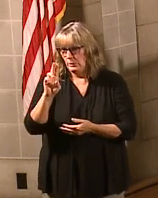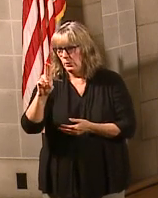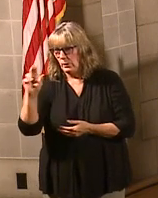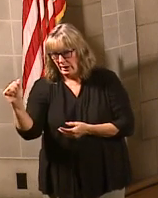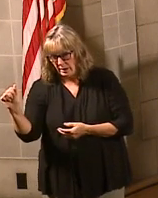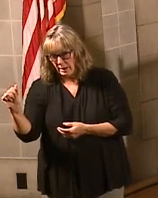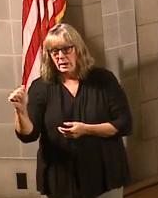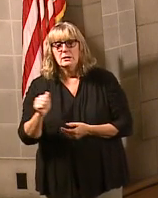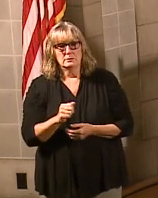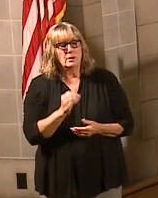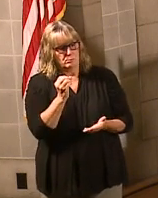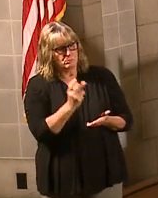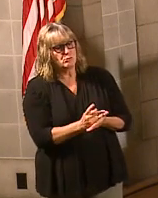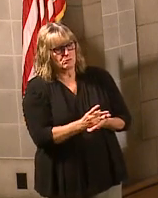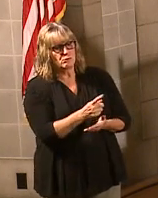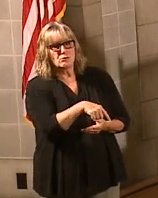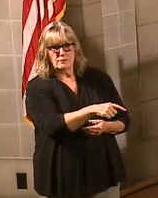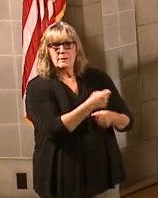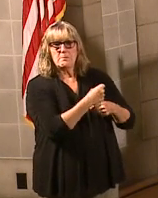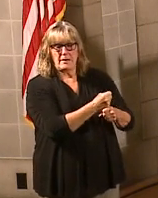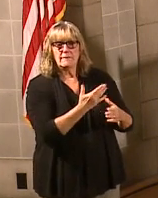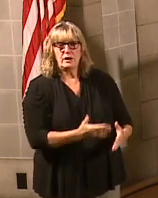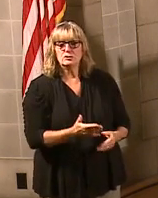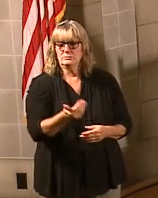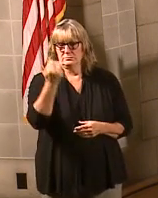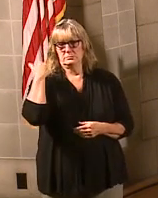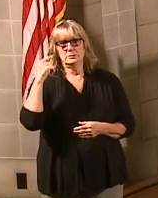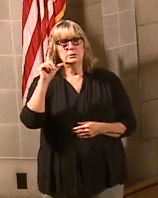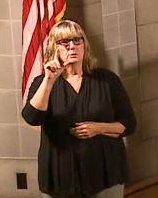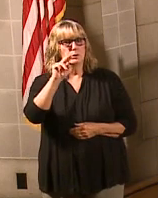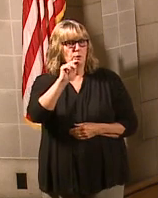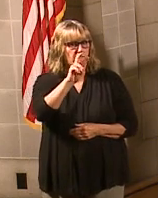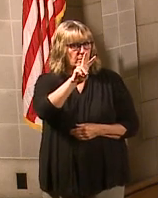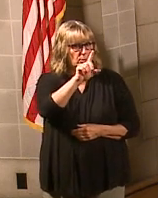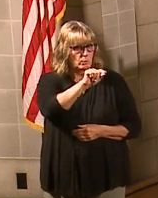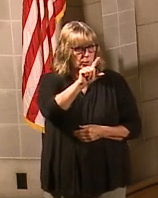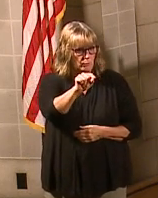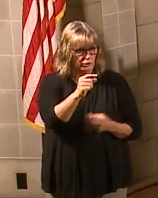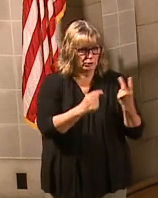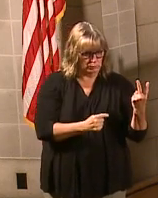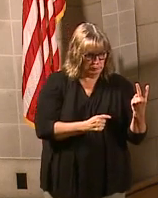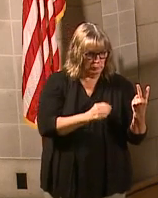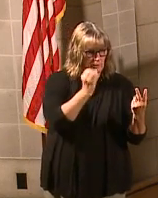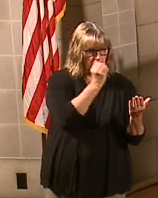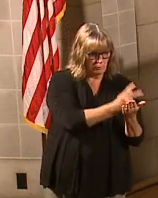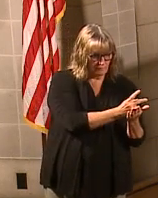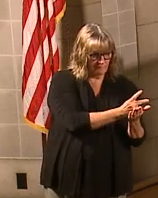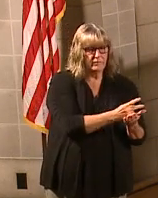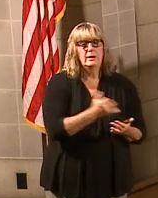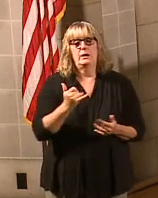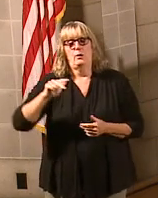THE FDA UNDER EMERGENCY USE AUTHORIZATION OKAYED TWO OF